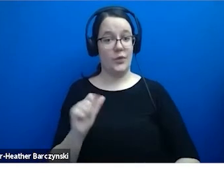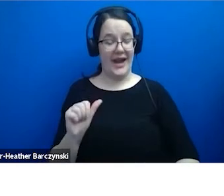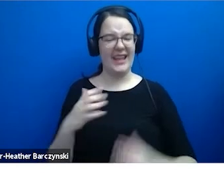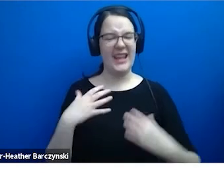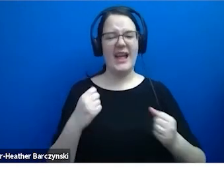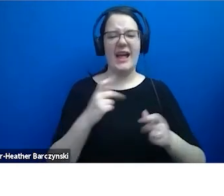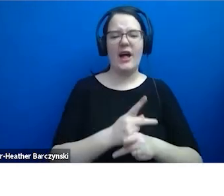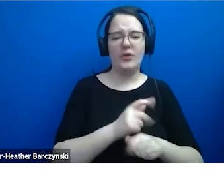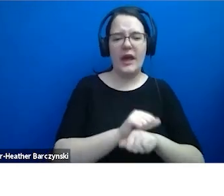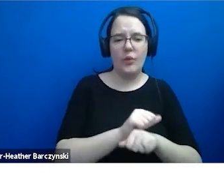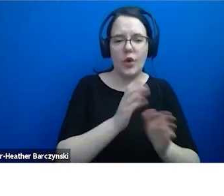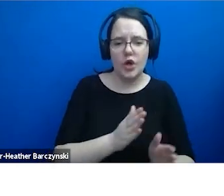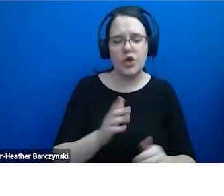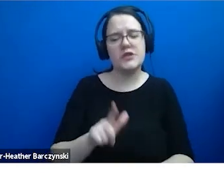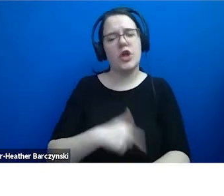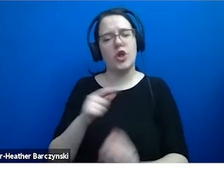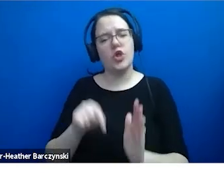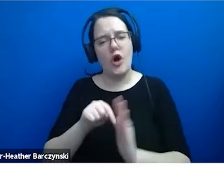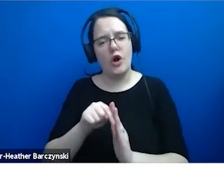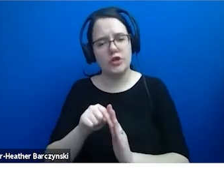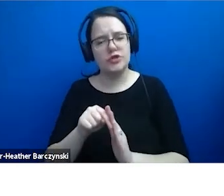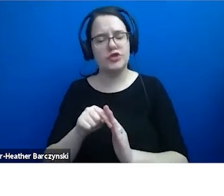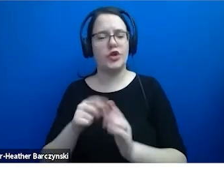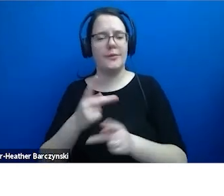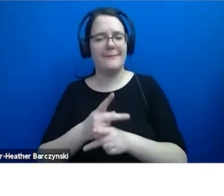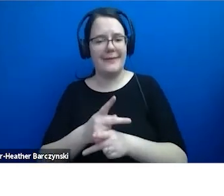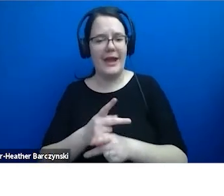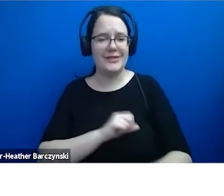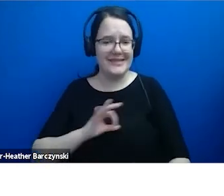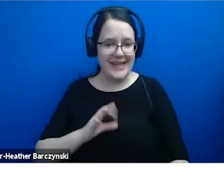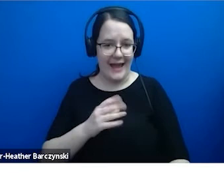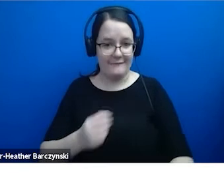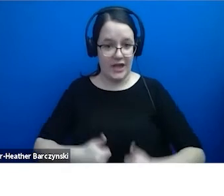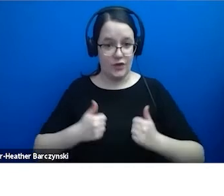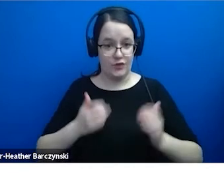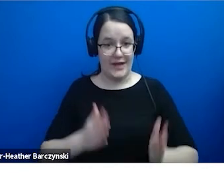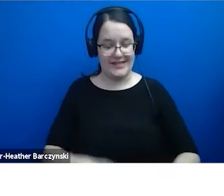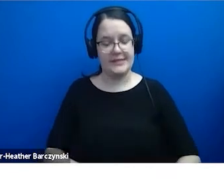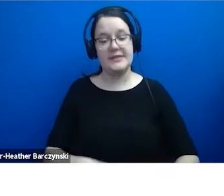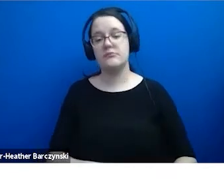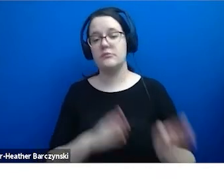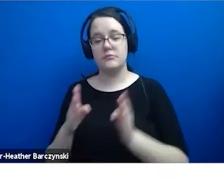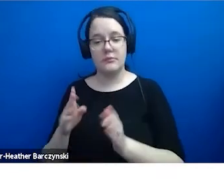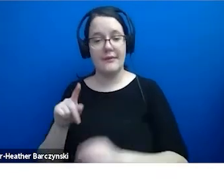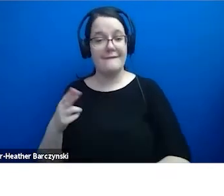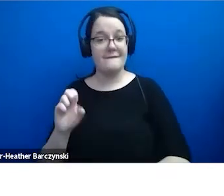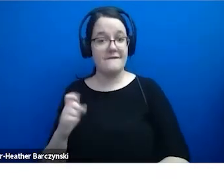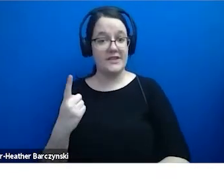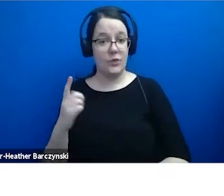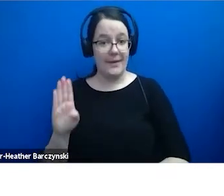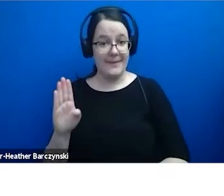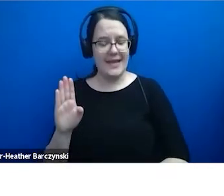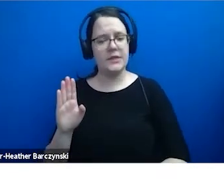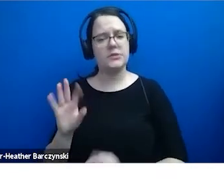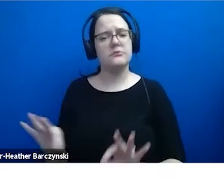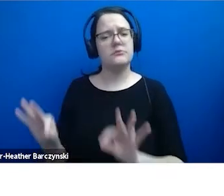staff and residents and phase 1b is essential workers um and also those over the age of 65.